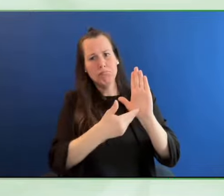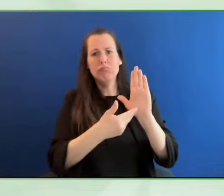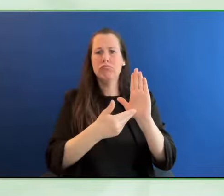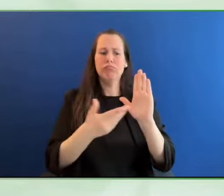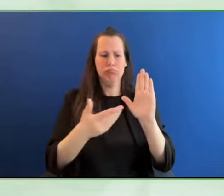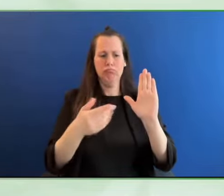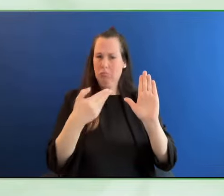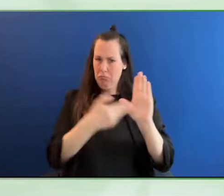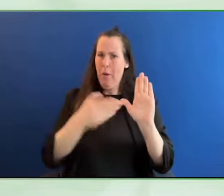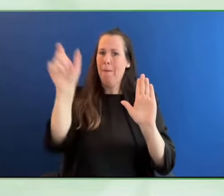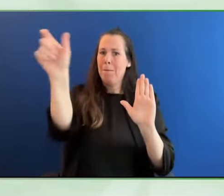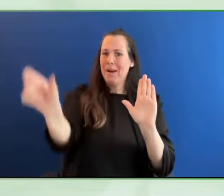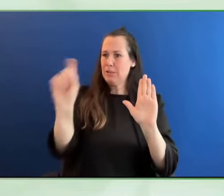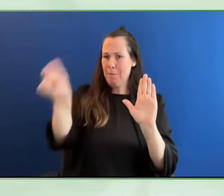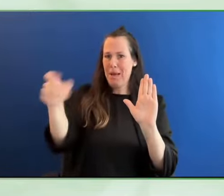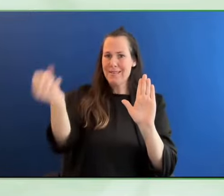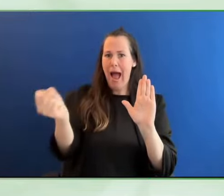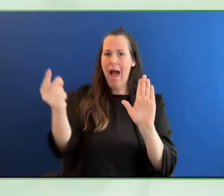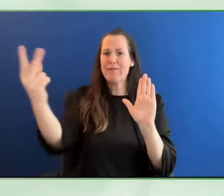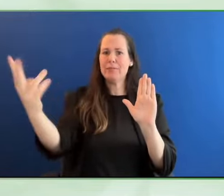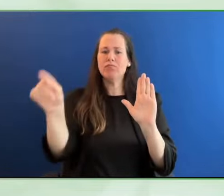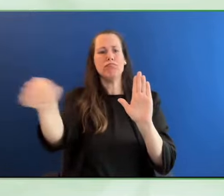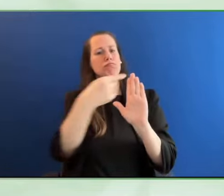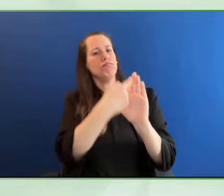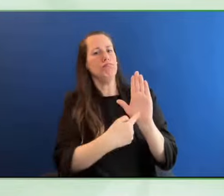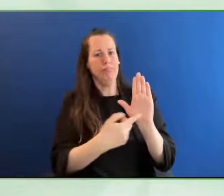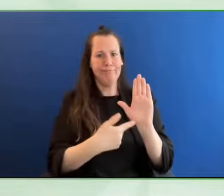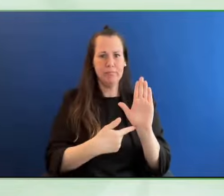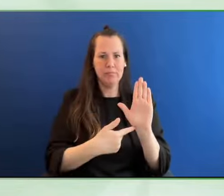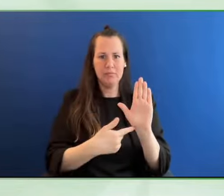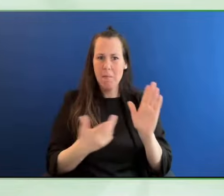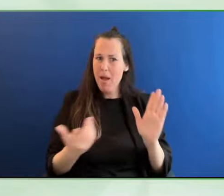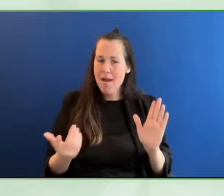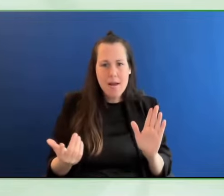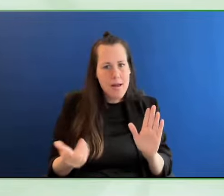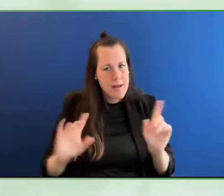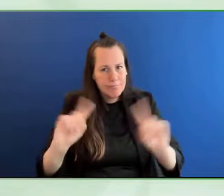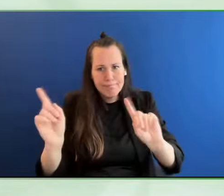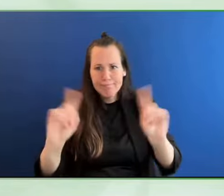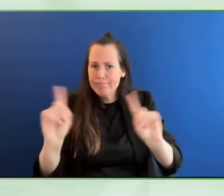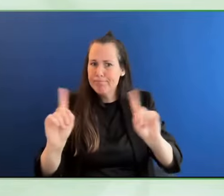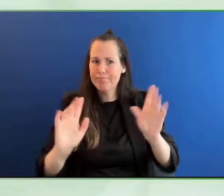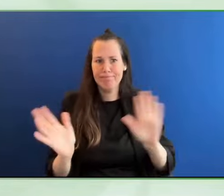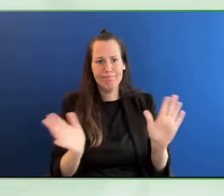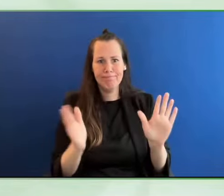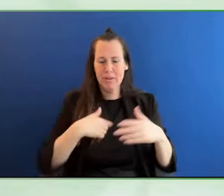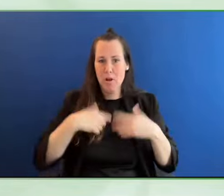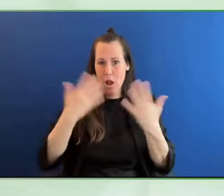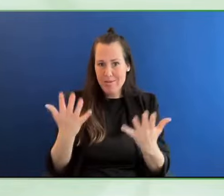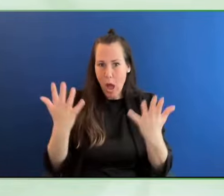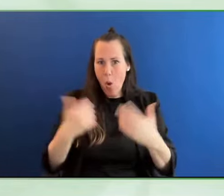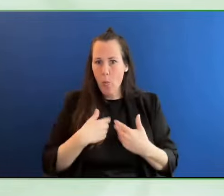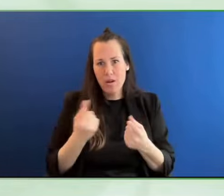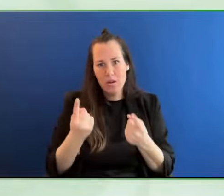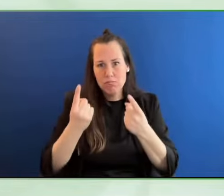That cut out a lot of the hard of hearing community, it might screen out individuals